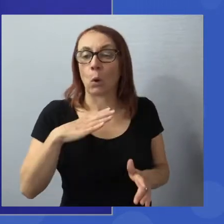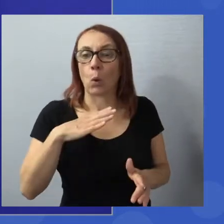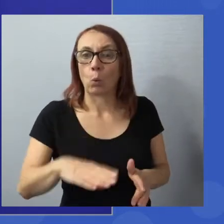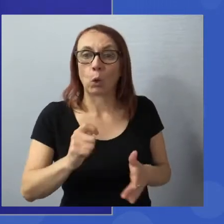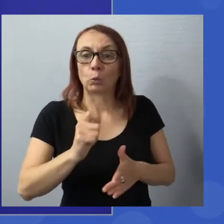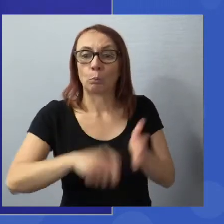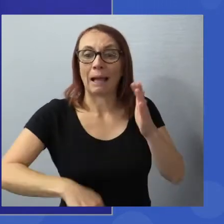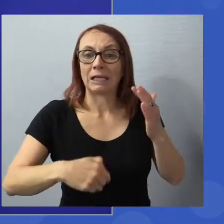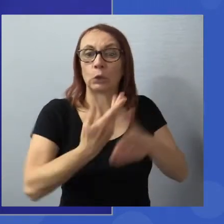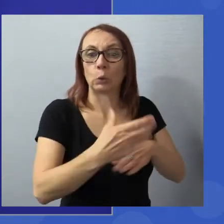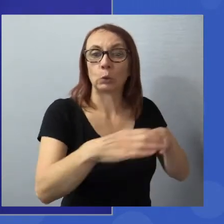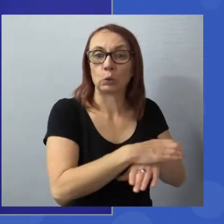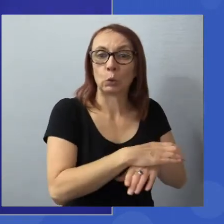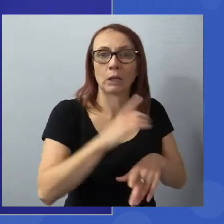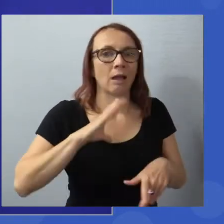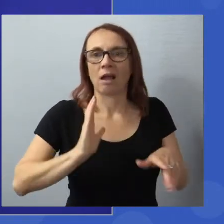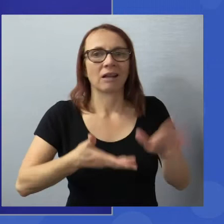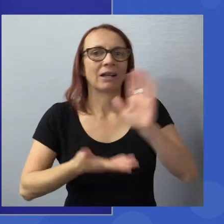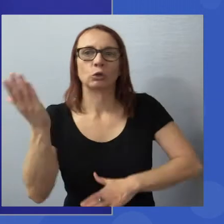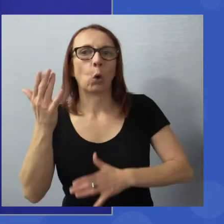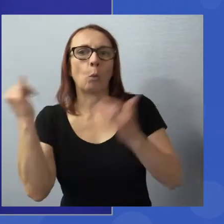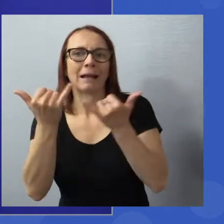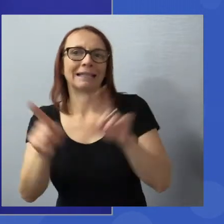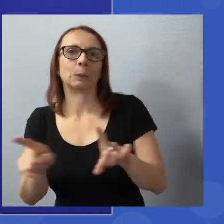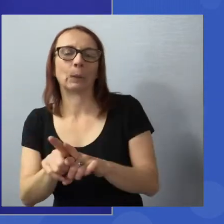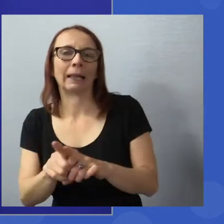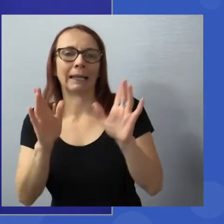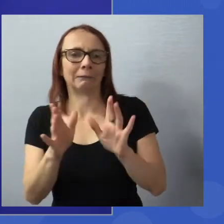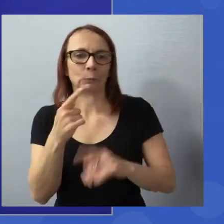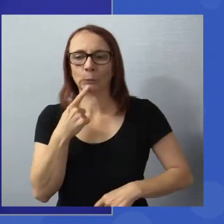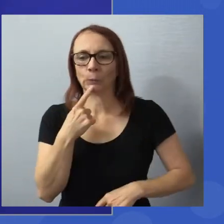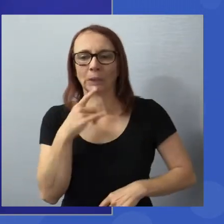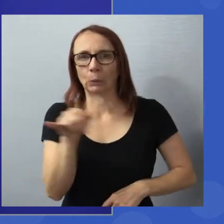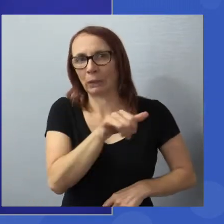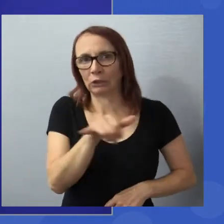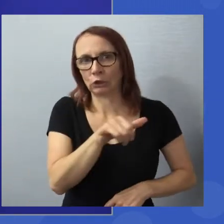NATO inflating so we ascent dividuals we have this trade-off so I think you know